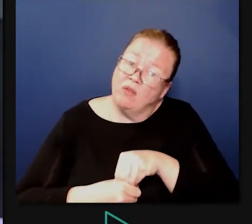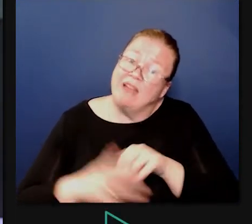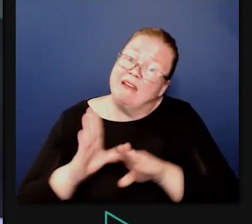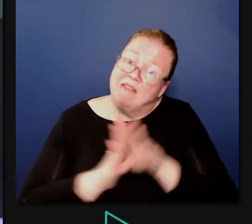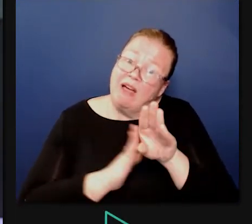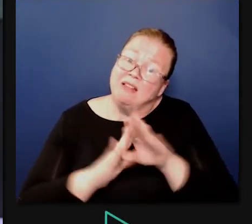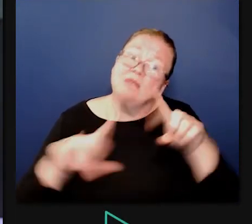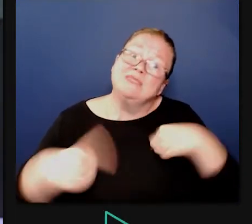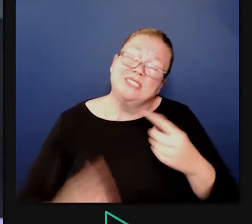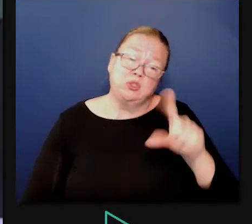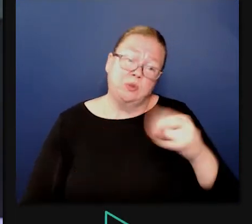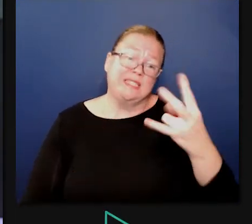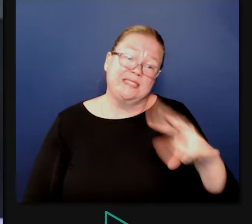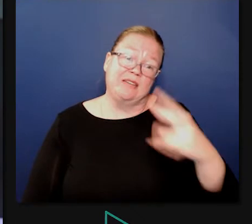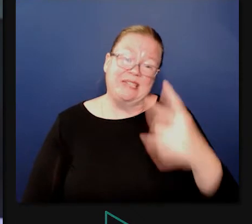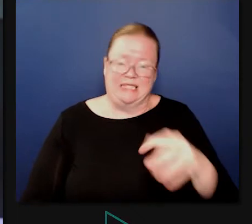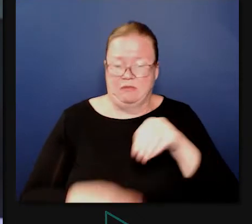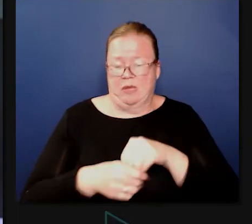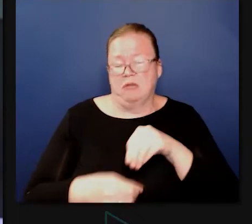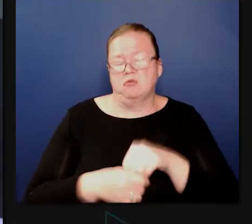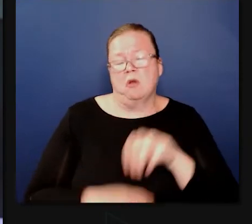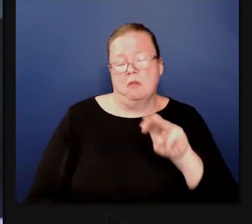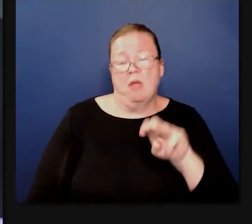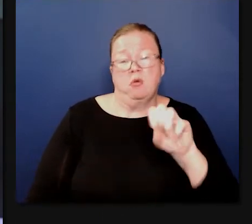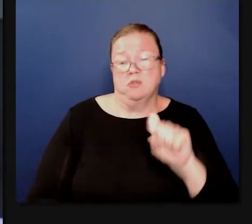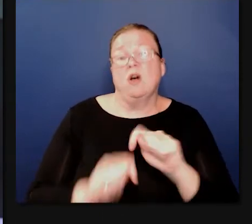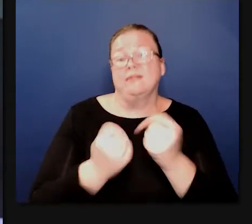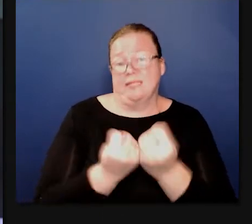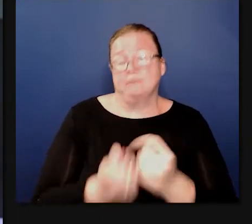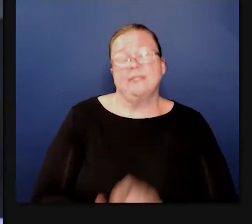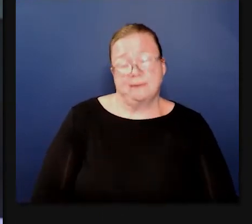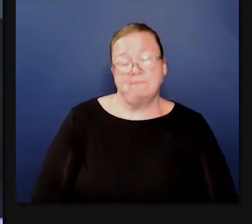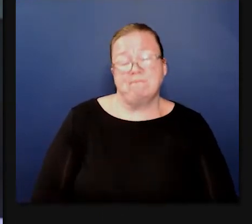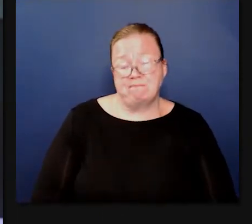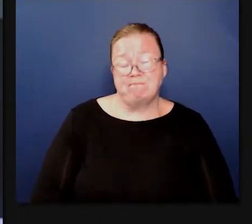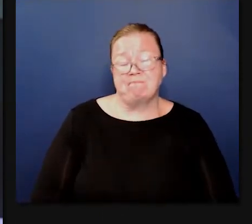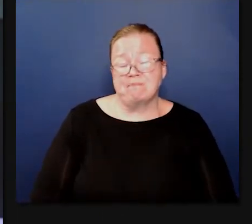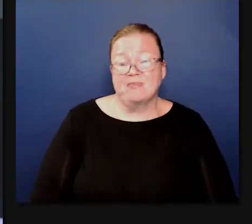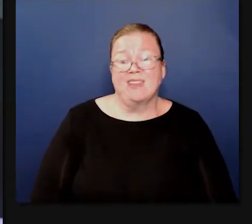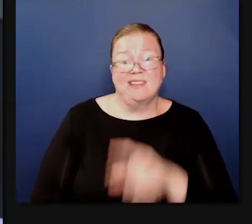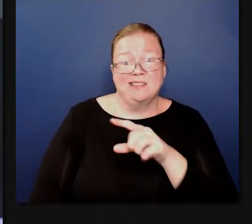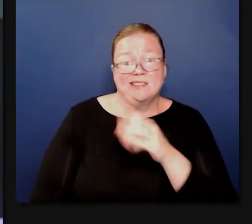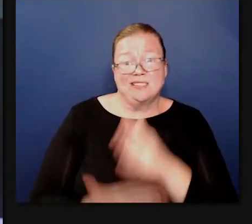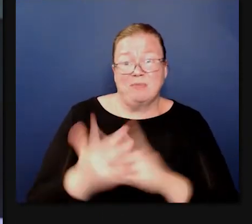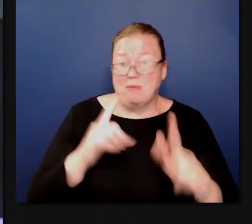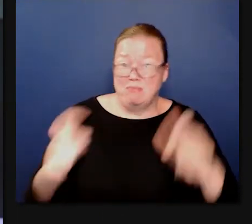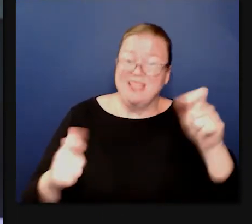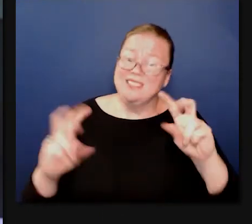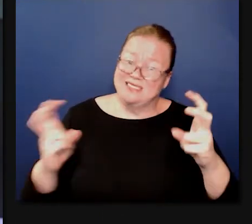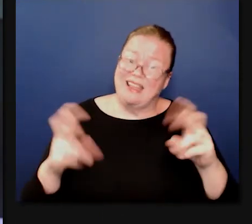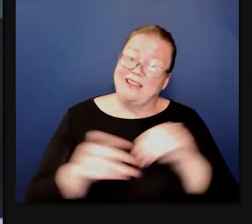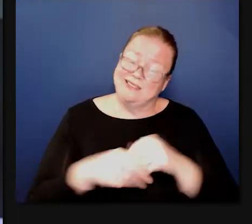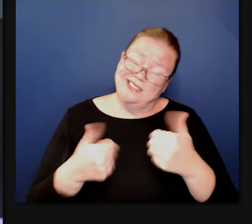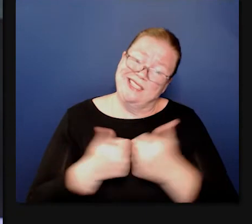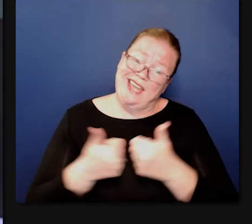and developed since 2017 for internal Microsoft teams. and these are some of the biggest titles in gaming,